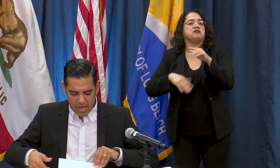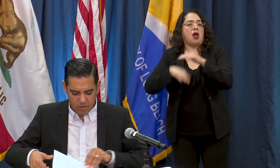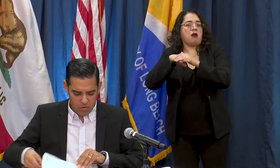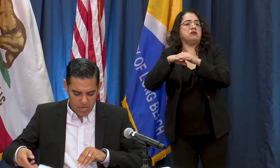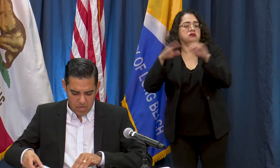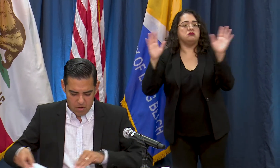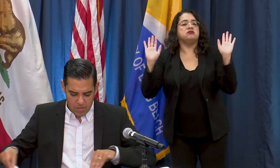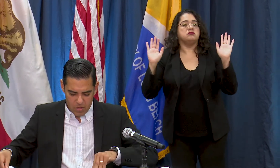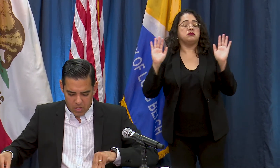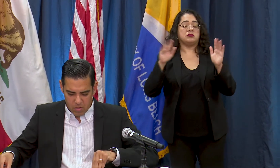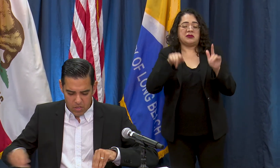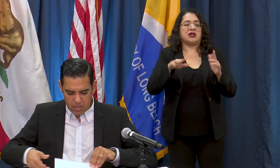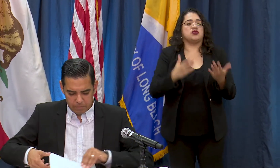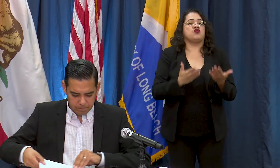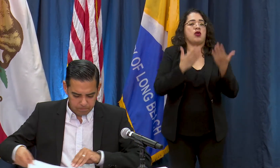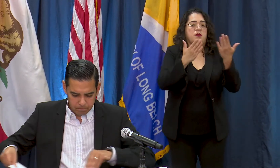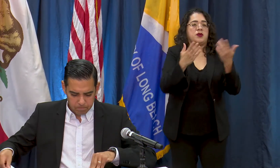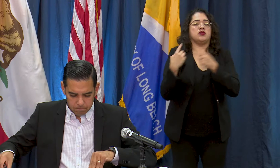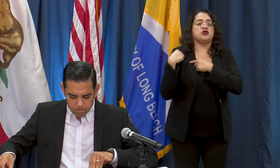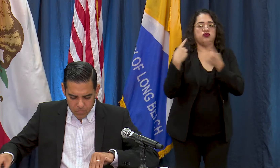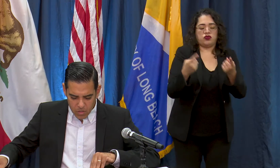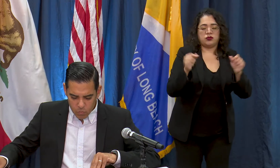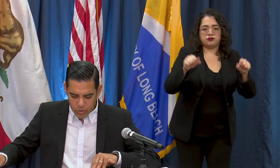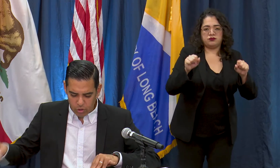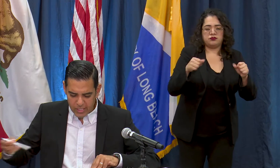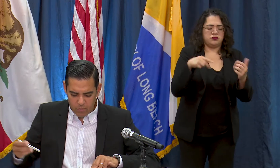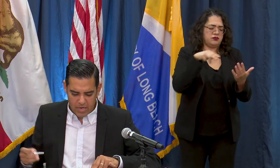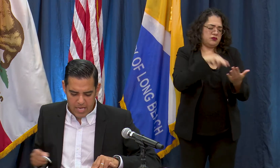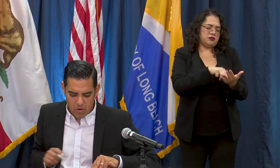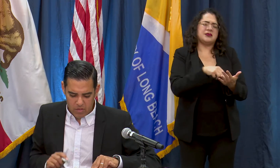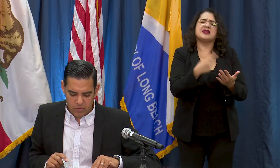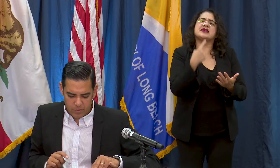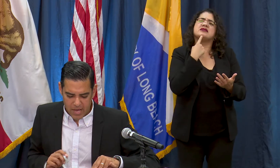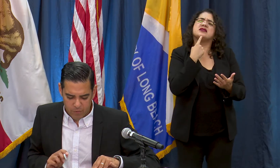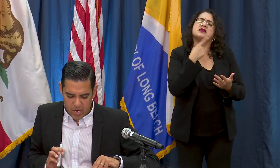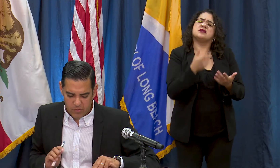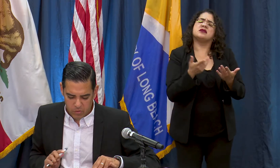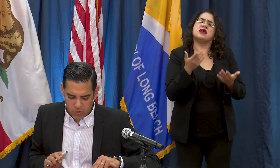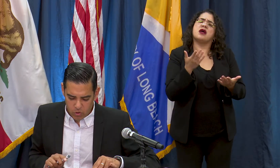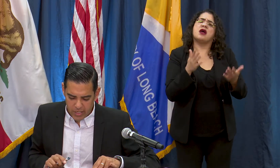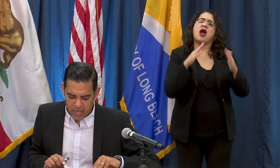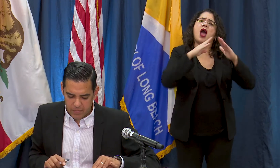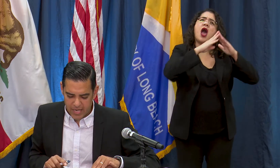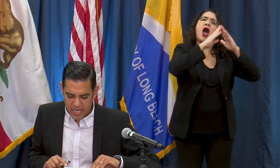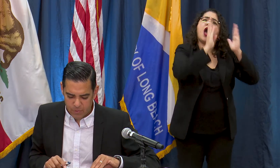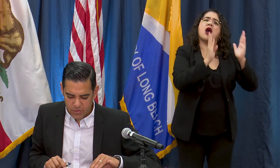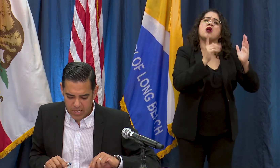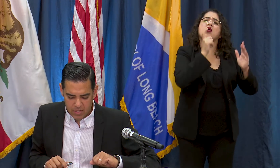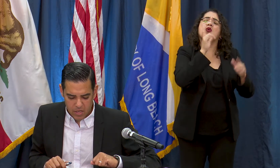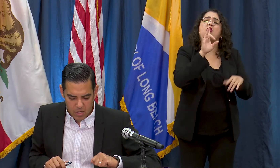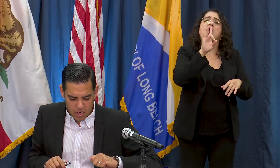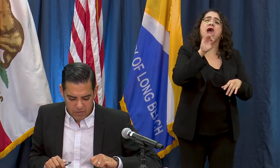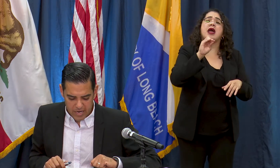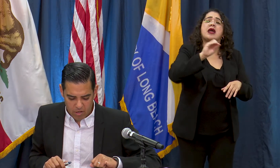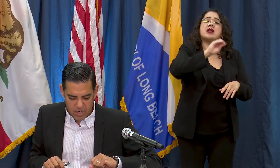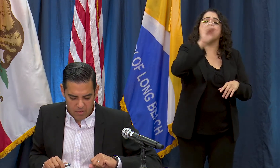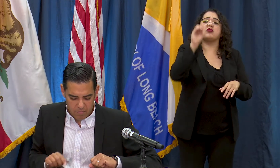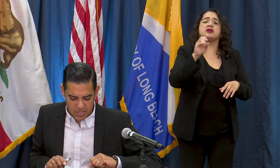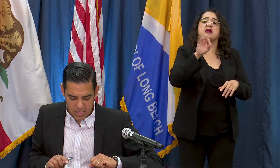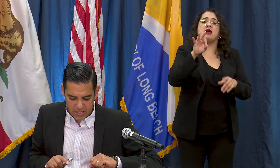I have it right here, what they're looking at right now is it'll be for households earning up to 80 % of the area median income